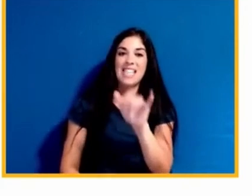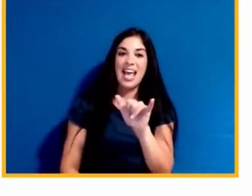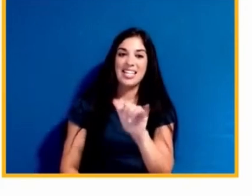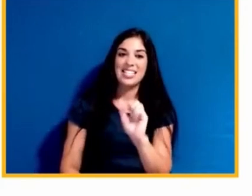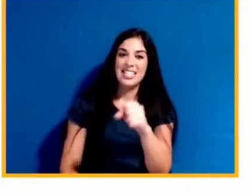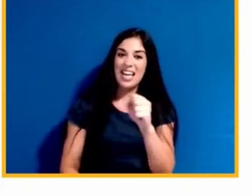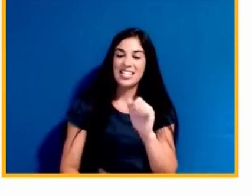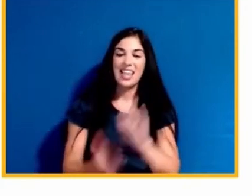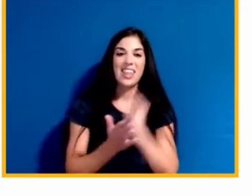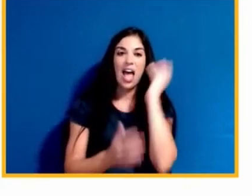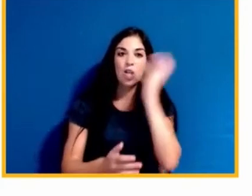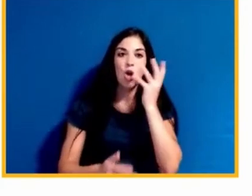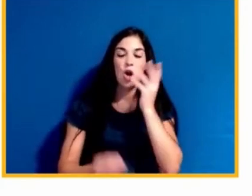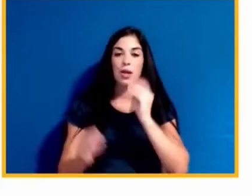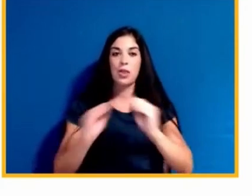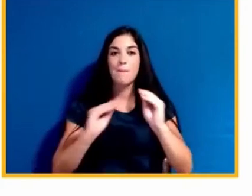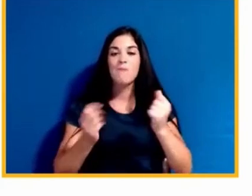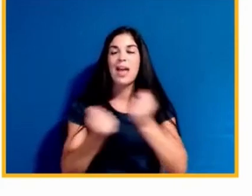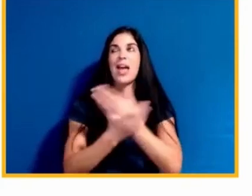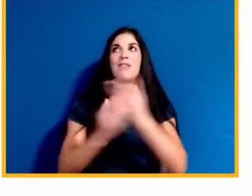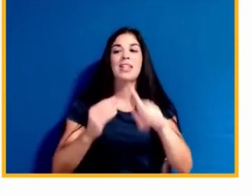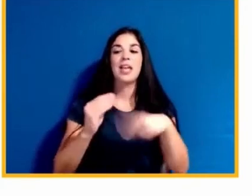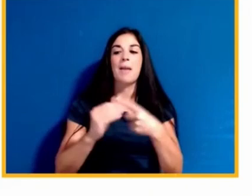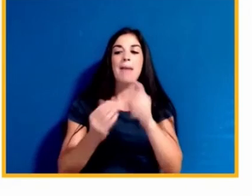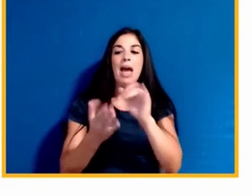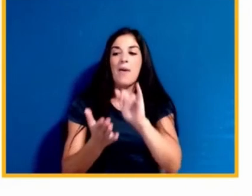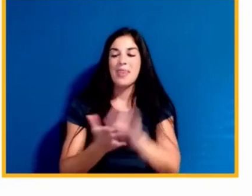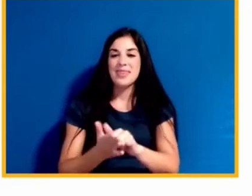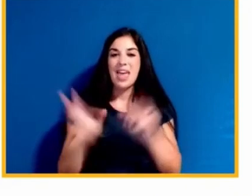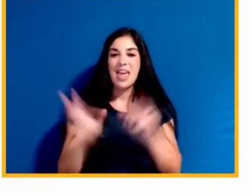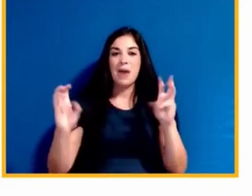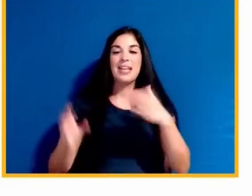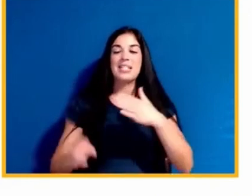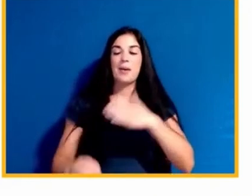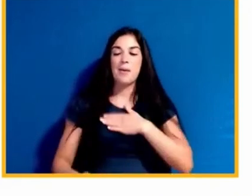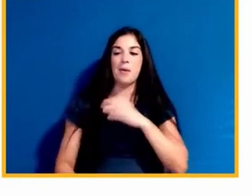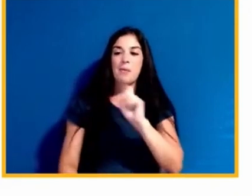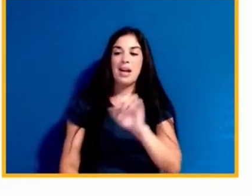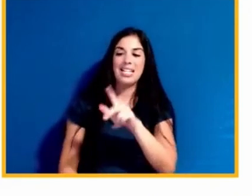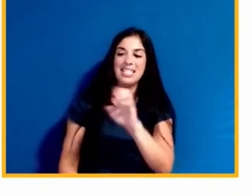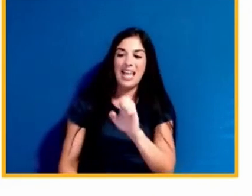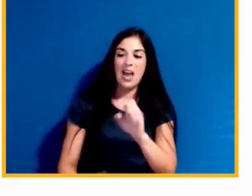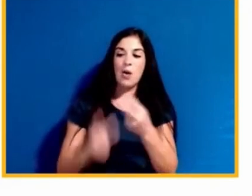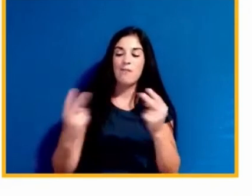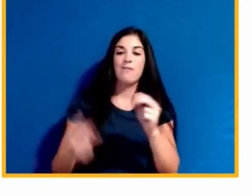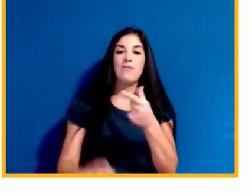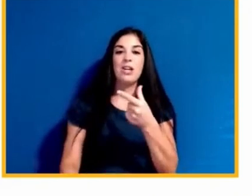that look, that move, like everything about it was just my kind of style. Very groovy, very into it, I